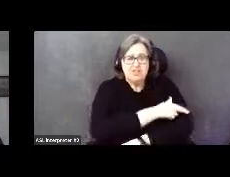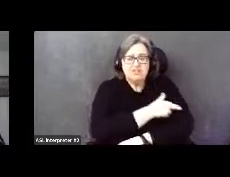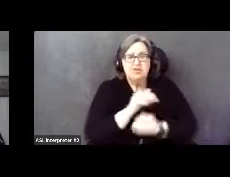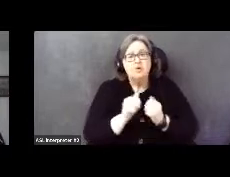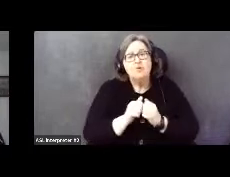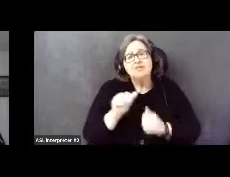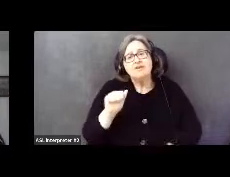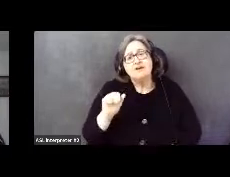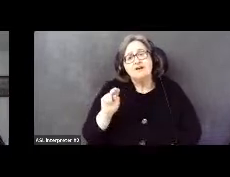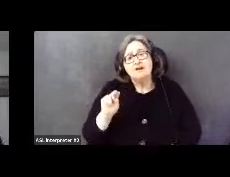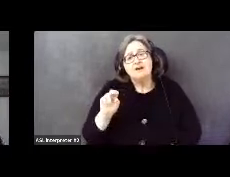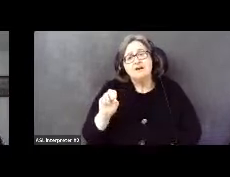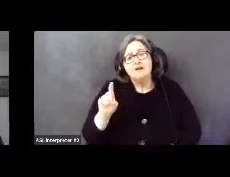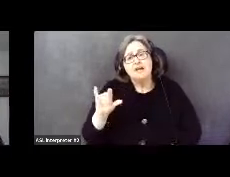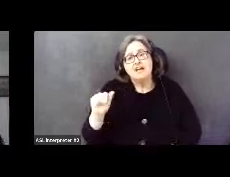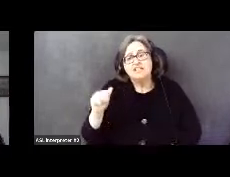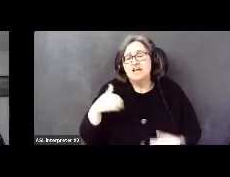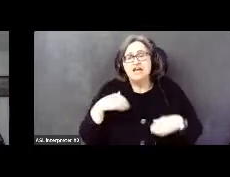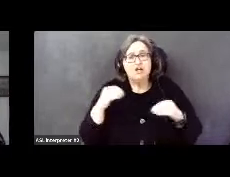have any medical help. I began talking